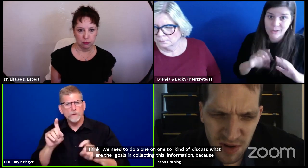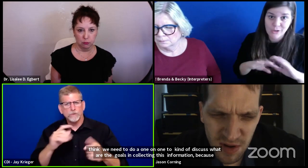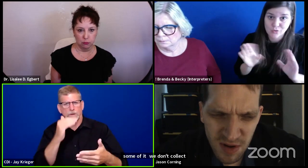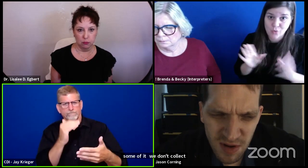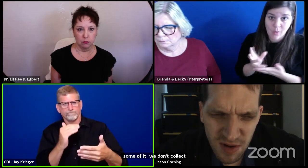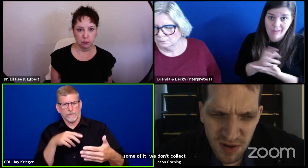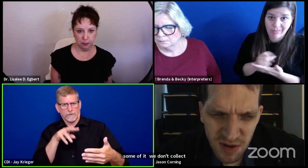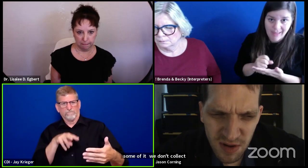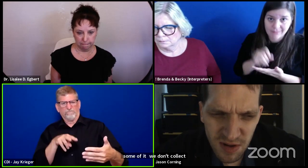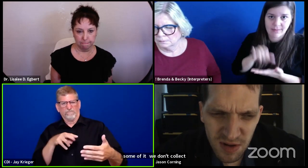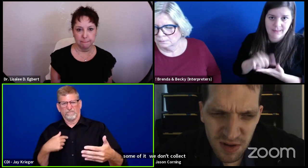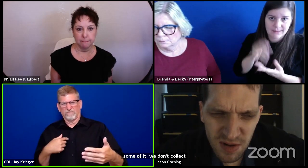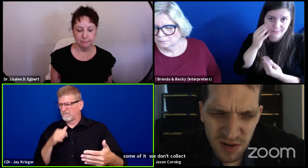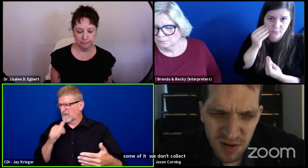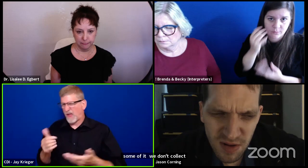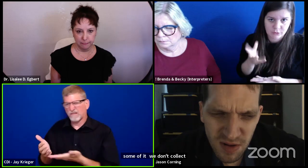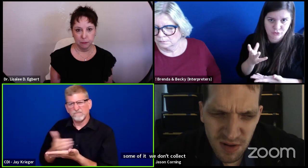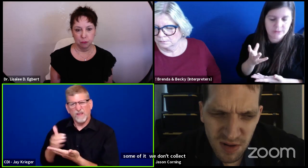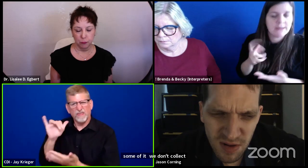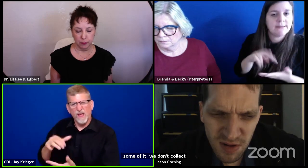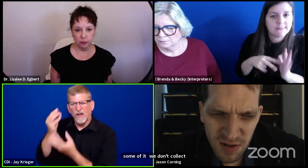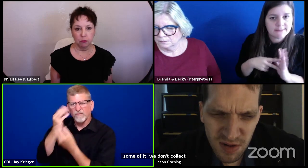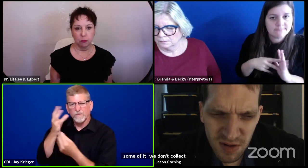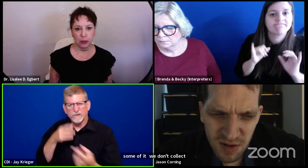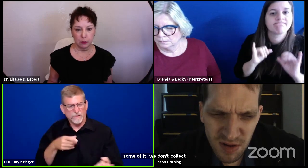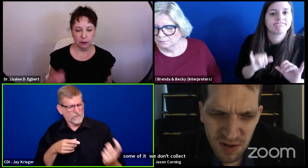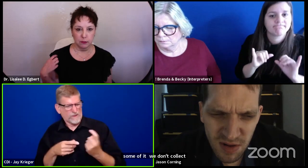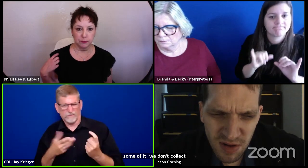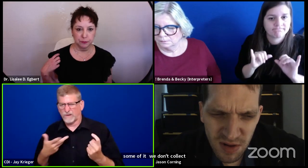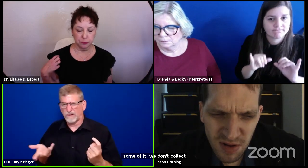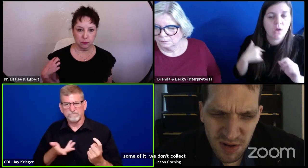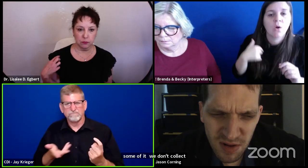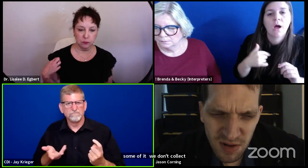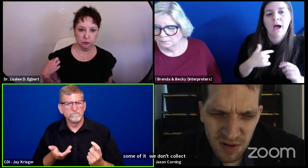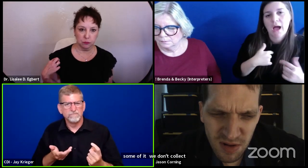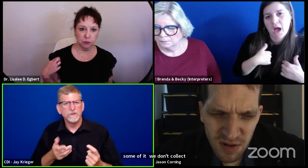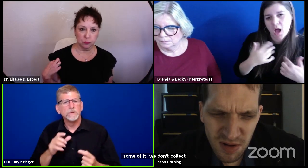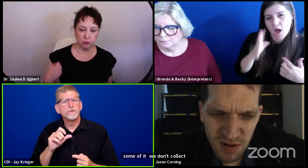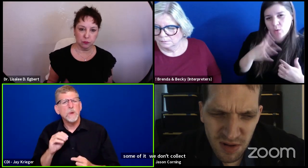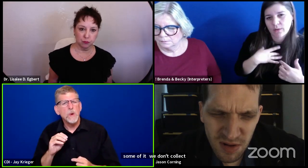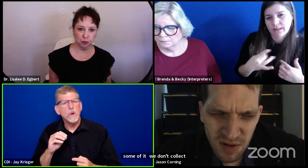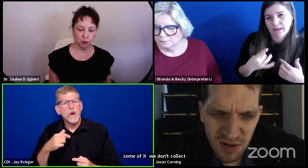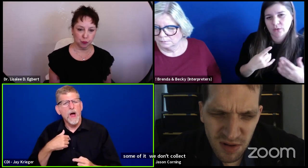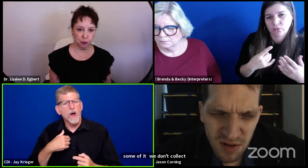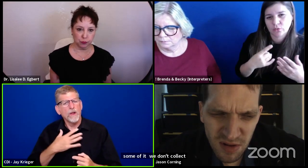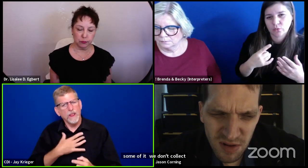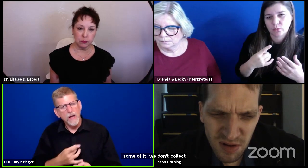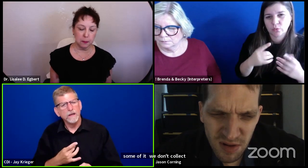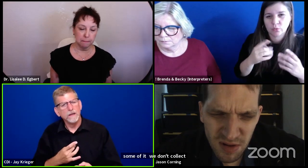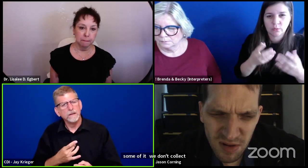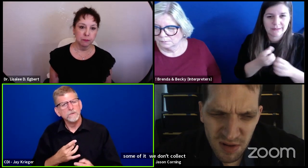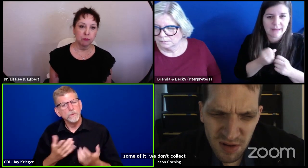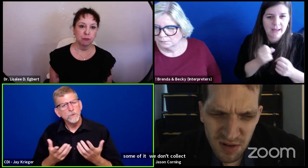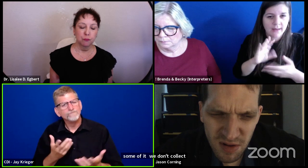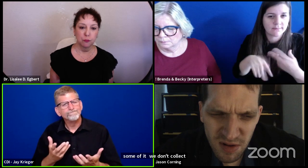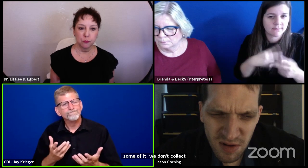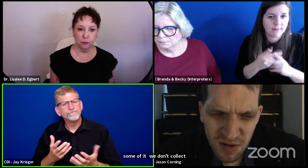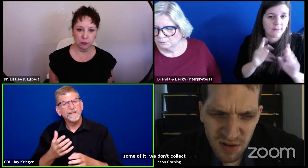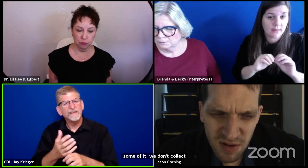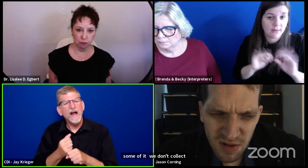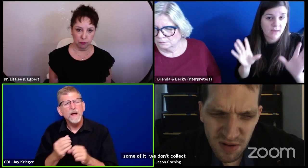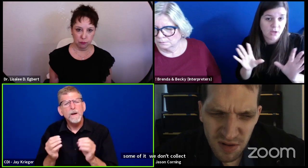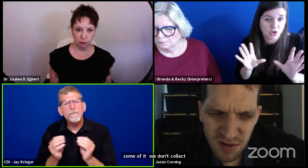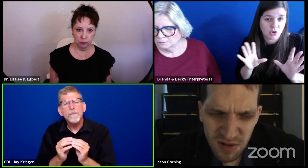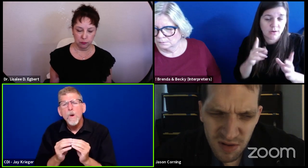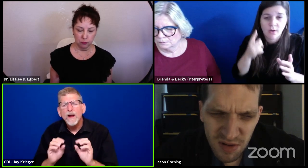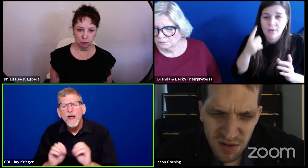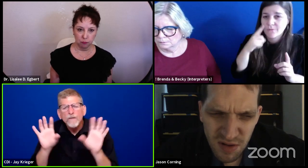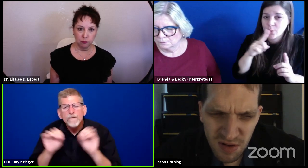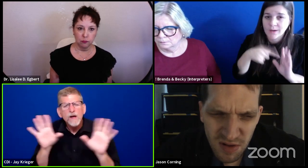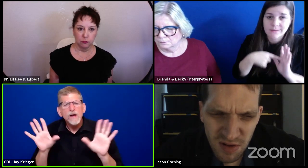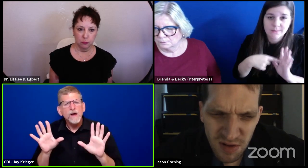So I kind of want to have some kind of clarification of exactly where we're going, what are the